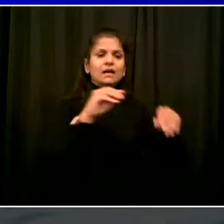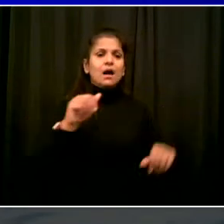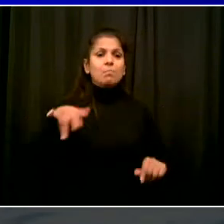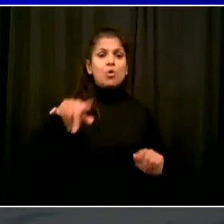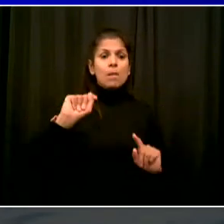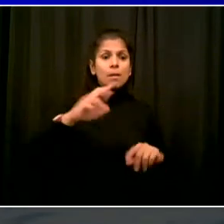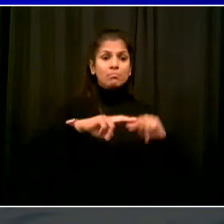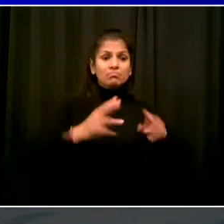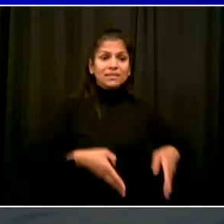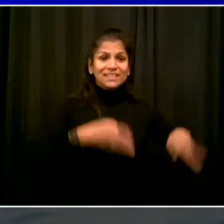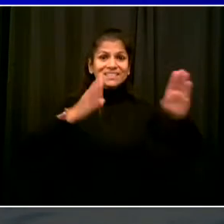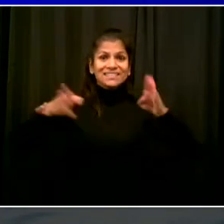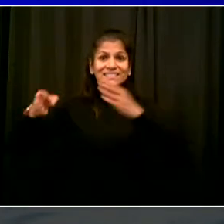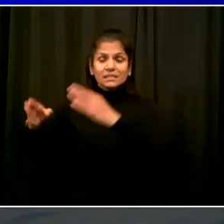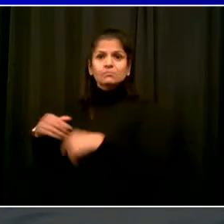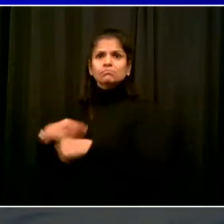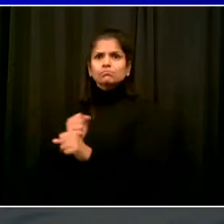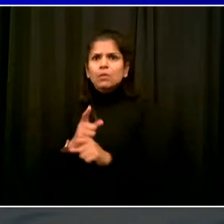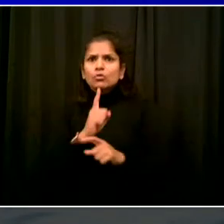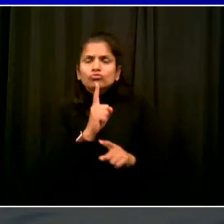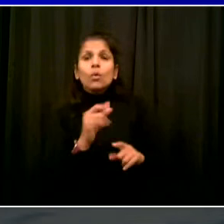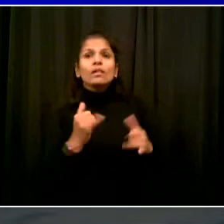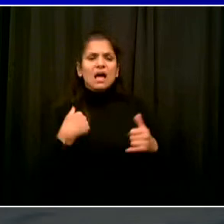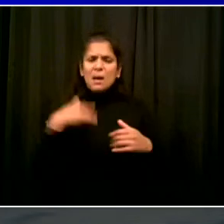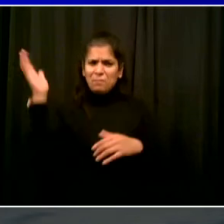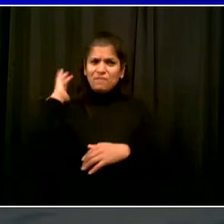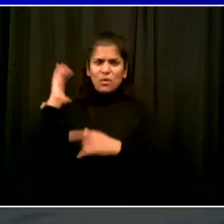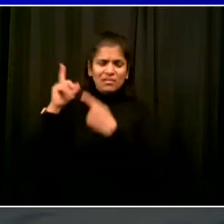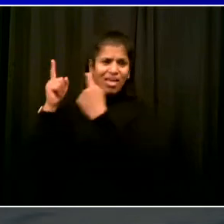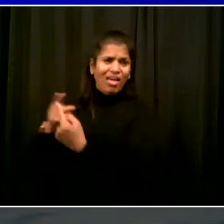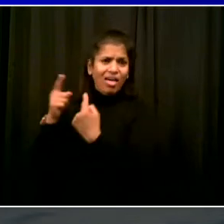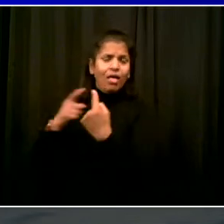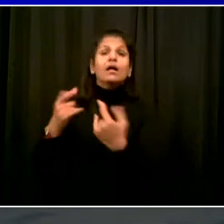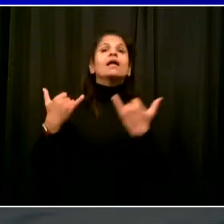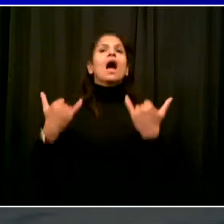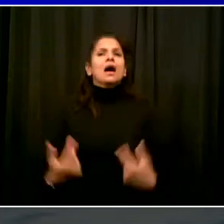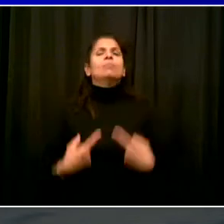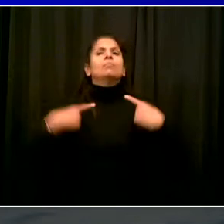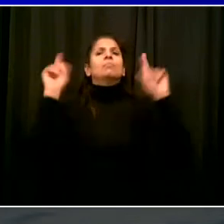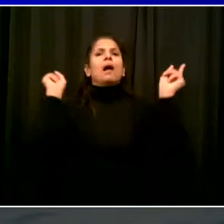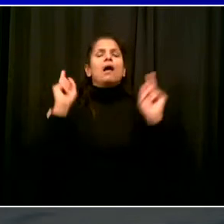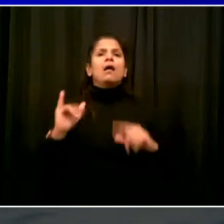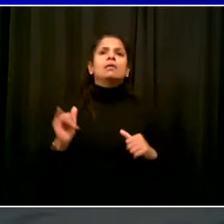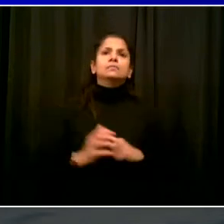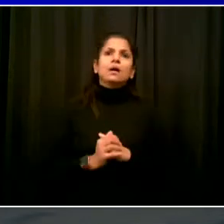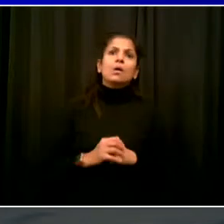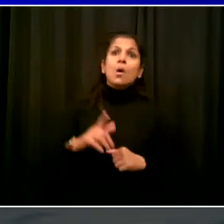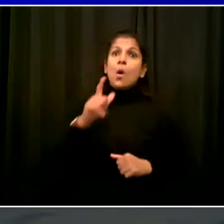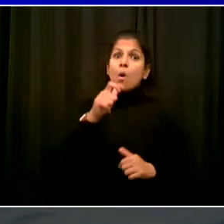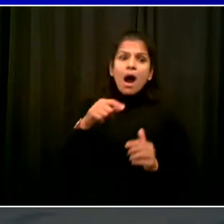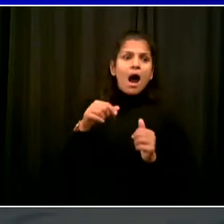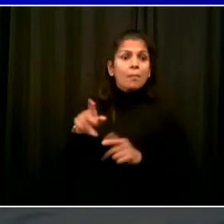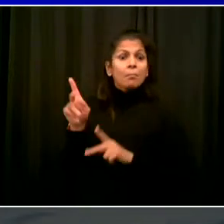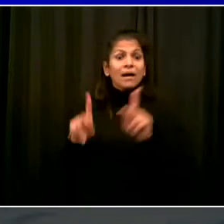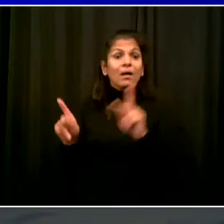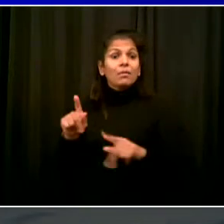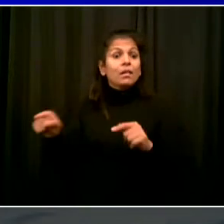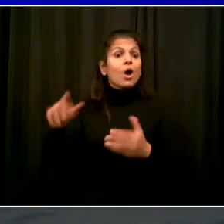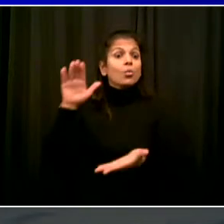LOT OF WORK. THERE'S BEEN REAL STRUGGLE HERE ANDD REAL CHALLENGES. BUT WE HAVE GOTTEN TO A POINT WHWHERE SOMEEHITNNG REAL AND